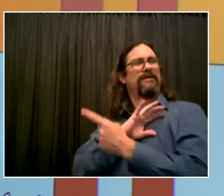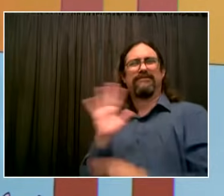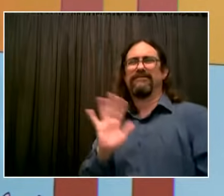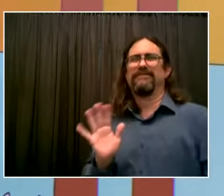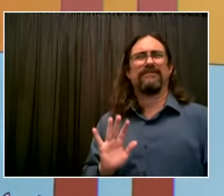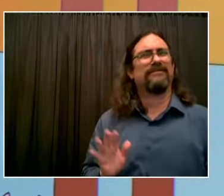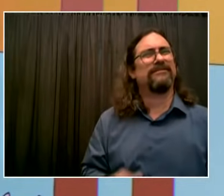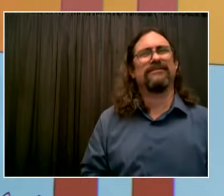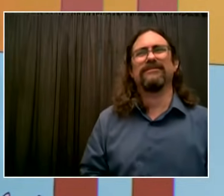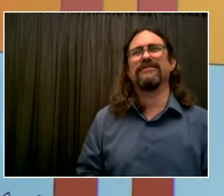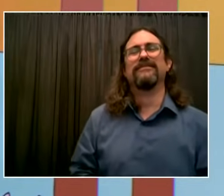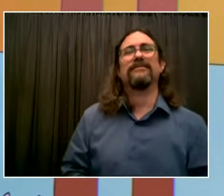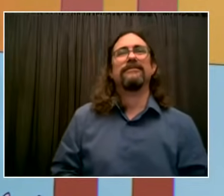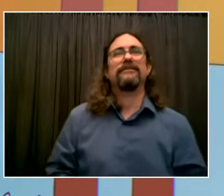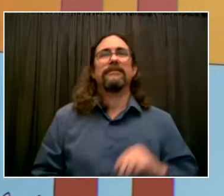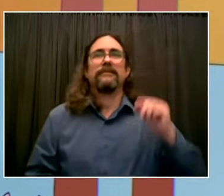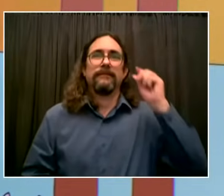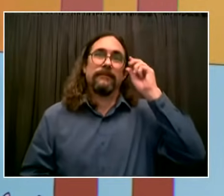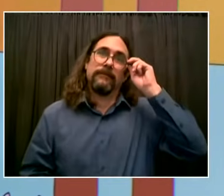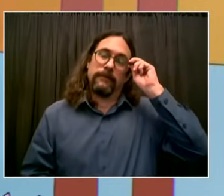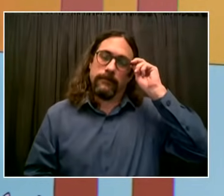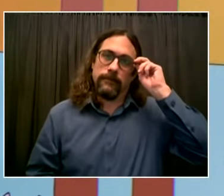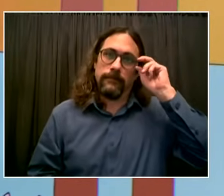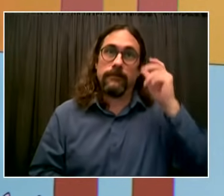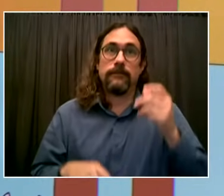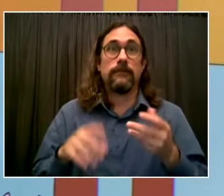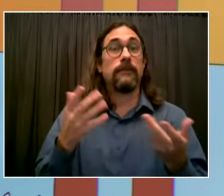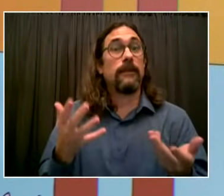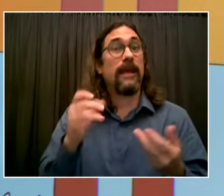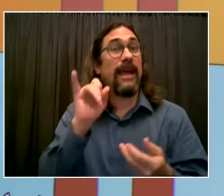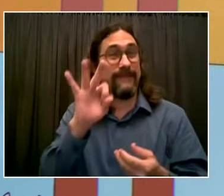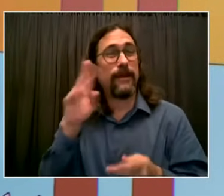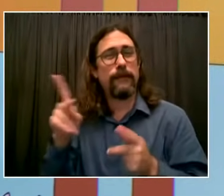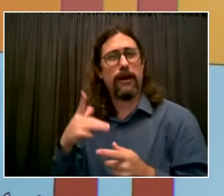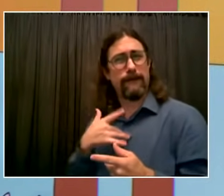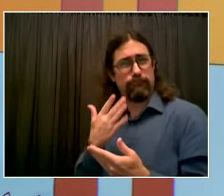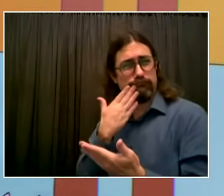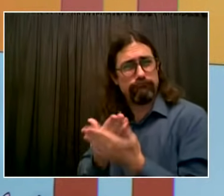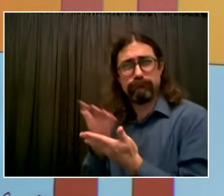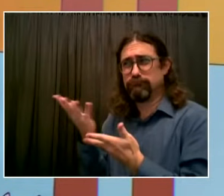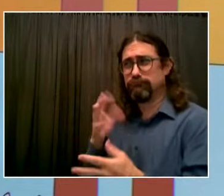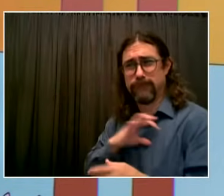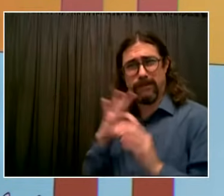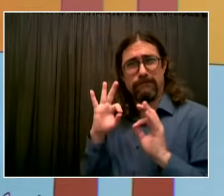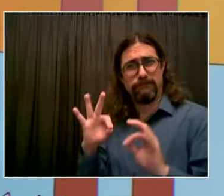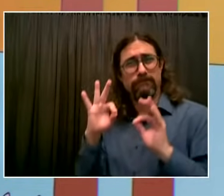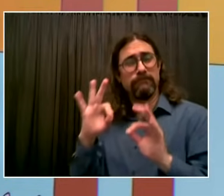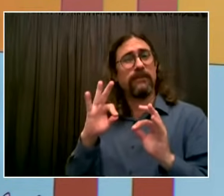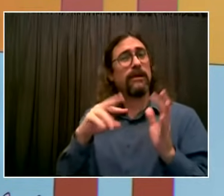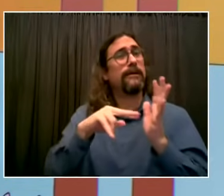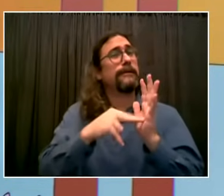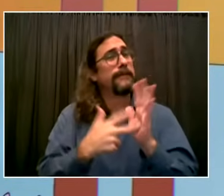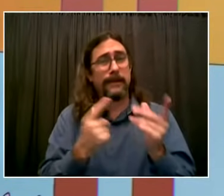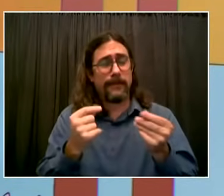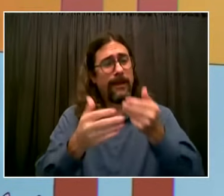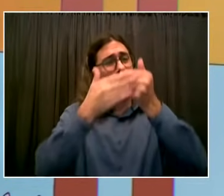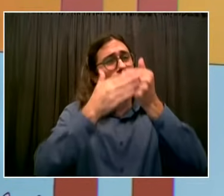HERE. AND IT IS THE WAY. WHEN THAT BOND IS REAL, THEN EVERYTHING WILL FALL IN PCLAE, SO CLIFTON, THANK